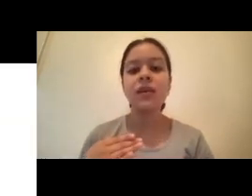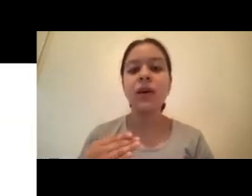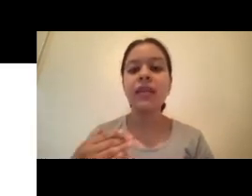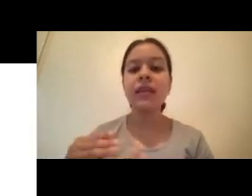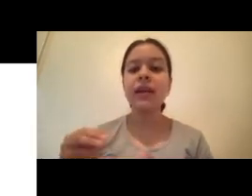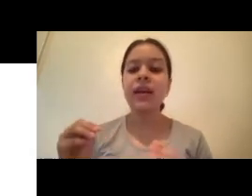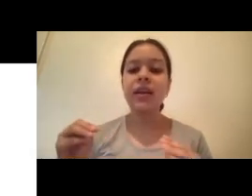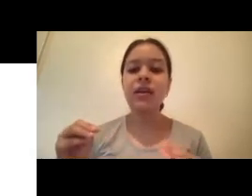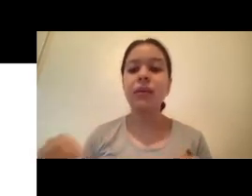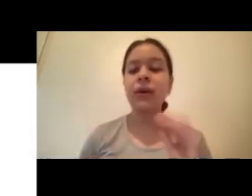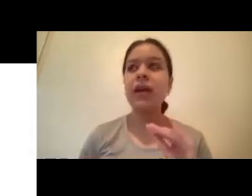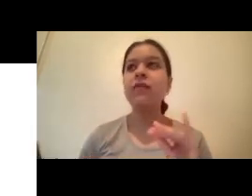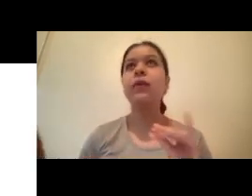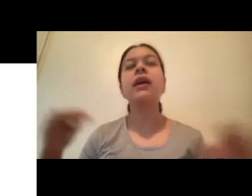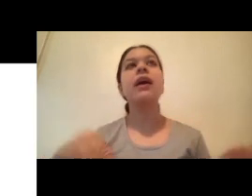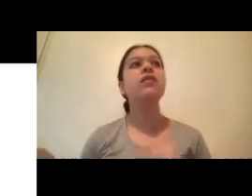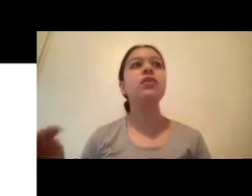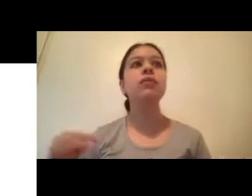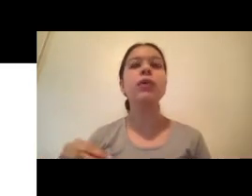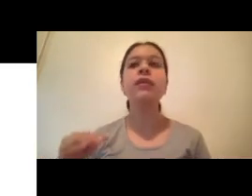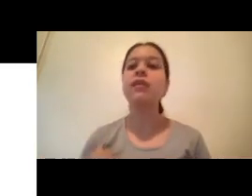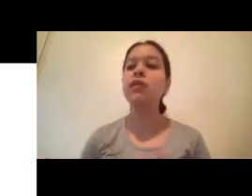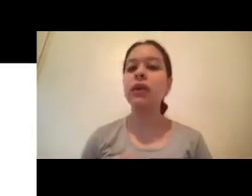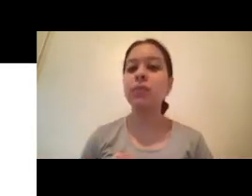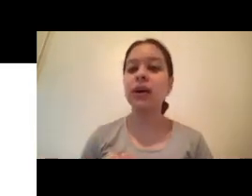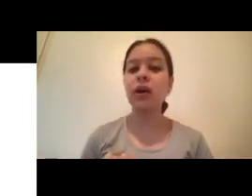So I think, you know, if we get student voice and student input,